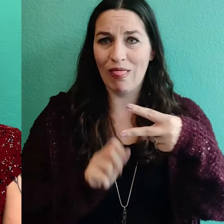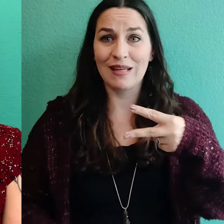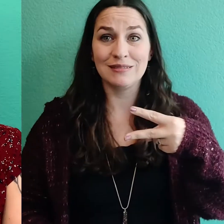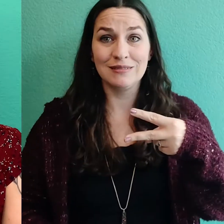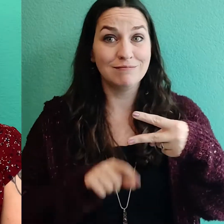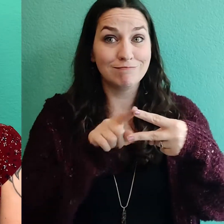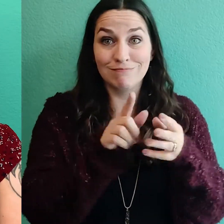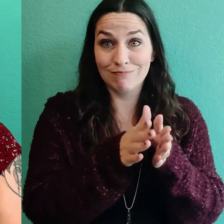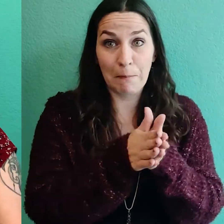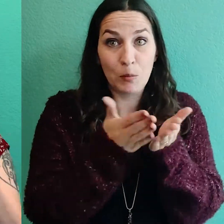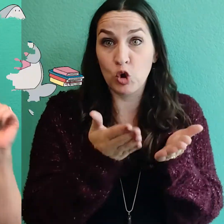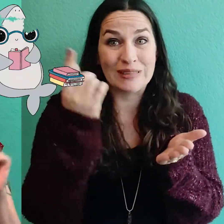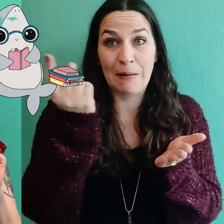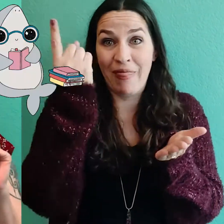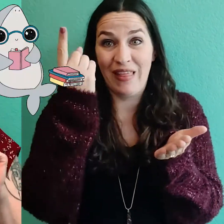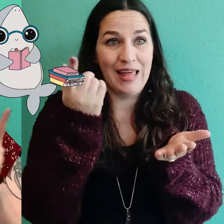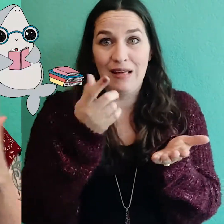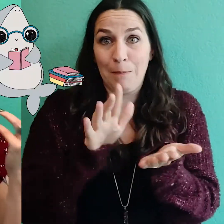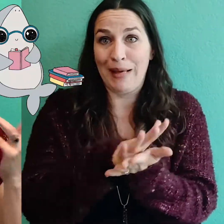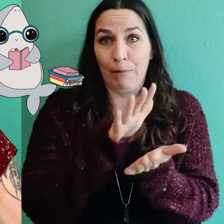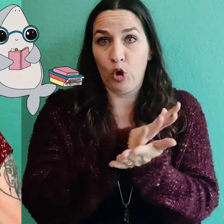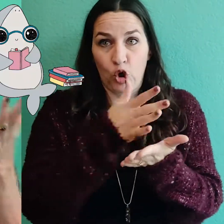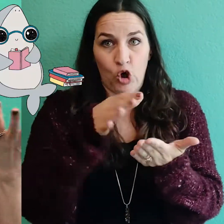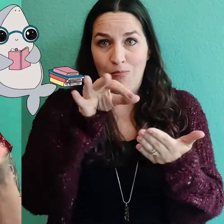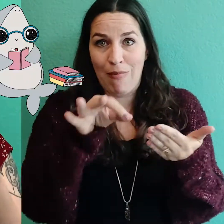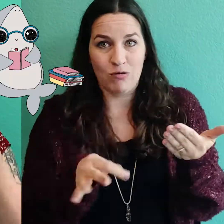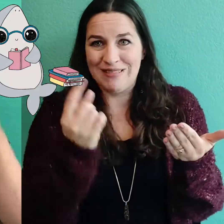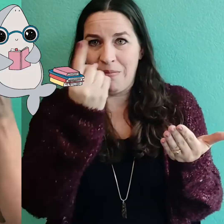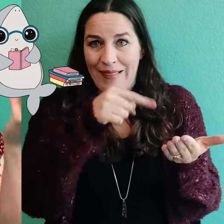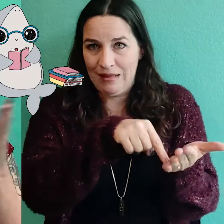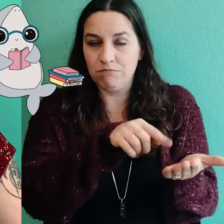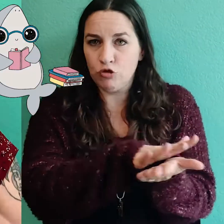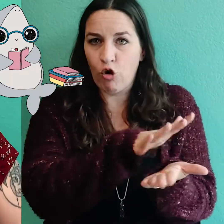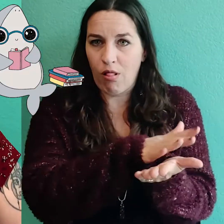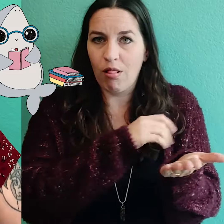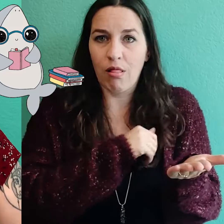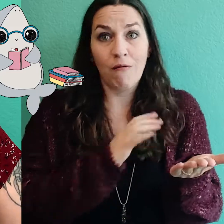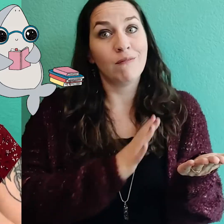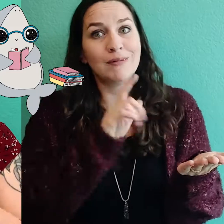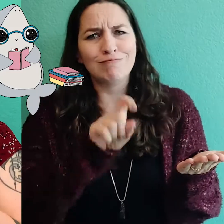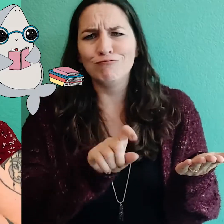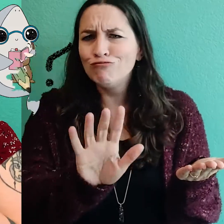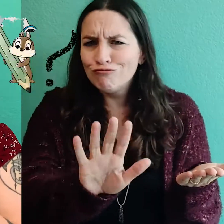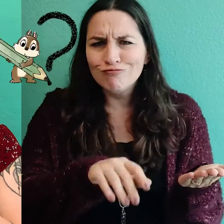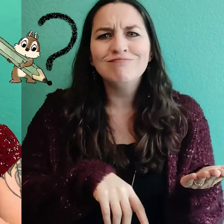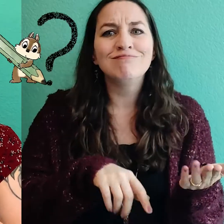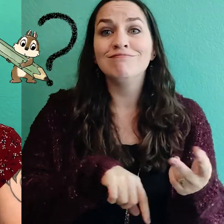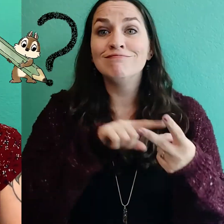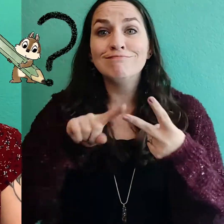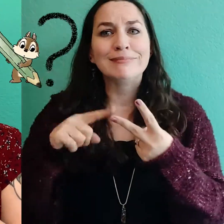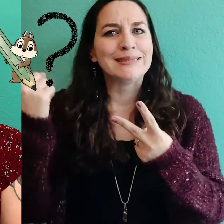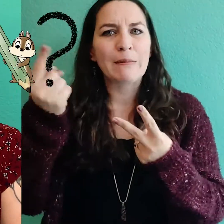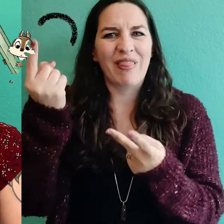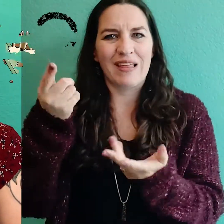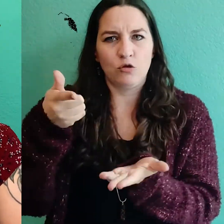two things: you need a journal, of some sort, some kind of paperbound thing, and you need something to write with or mark with.